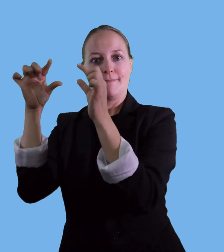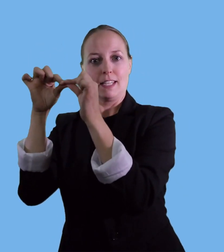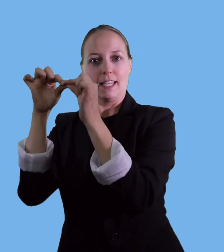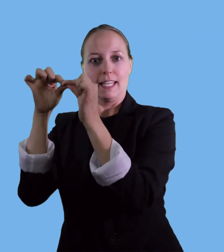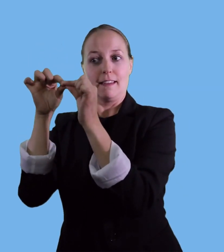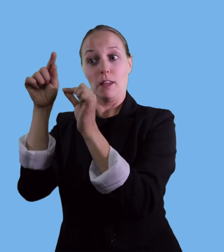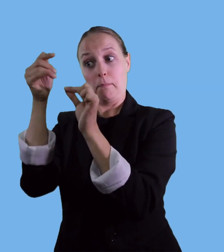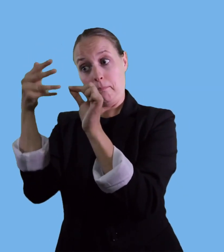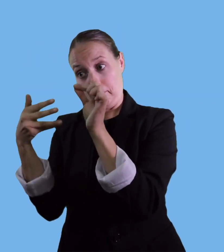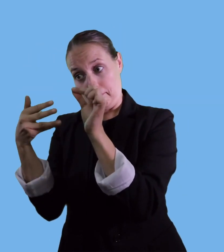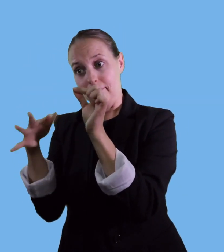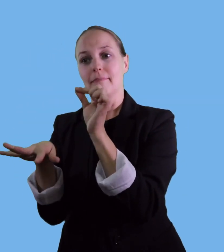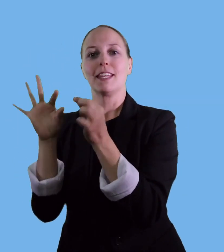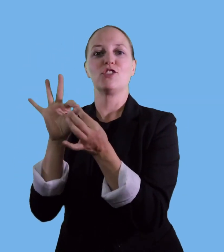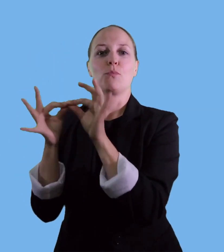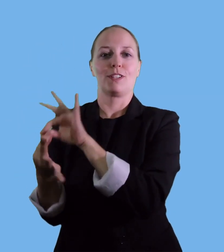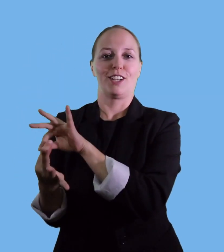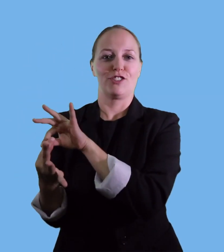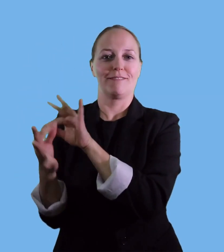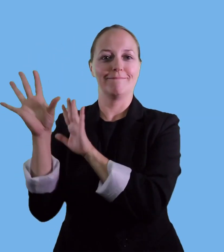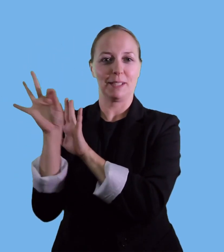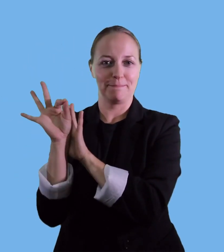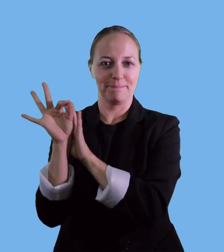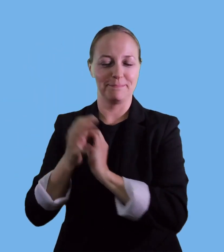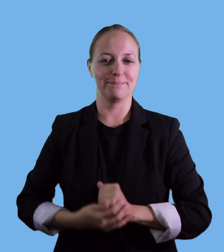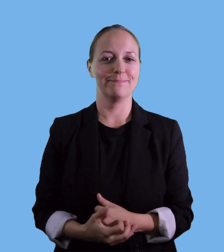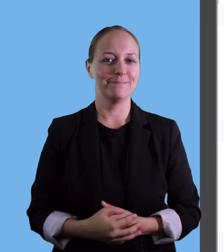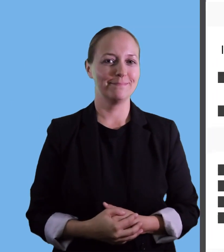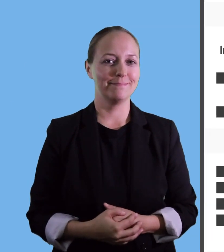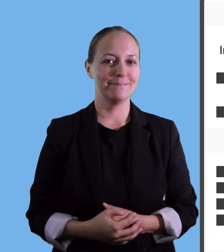Select "Interpretation" from the menu that appears.